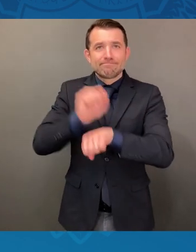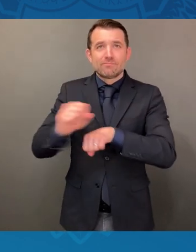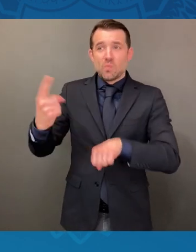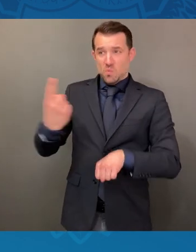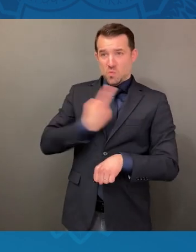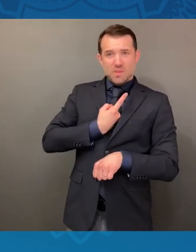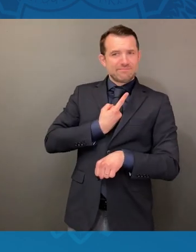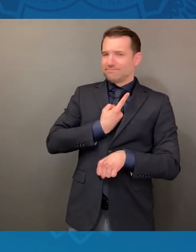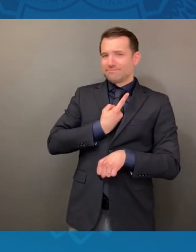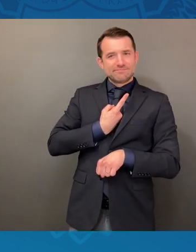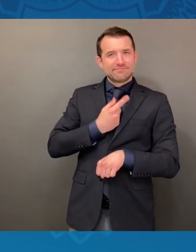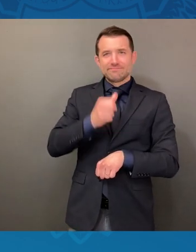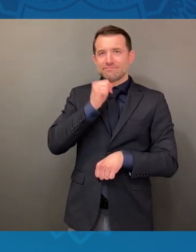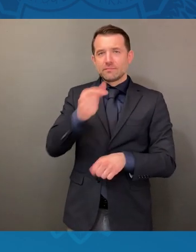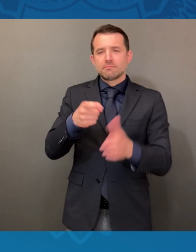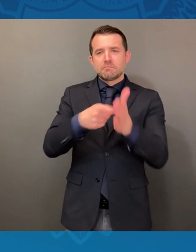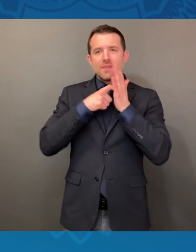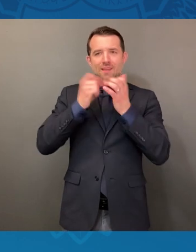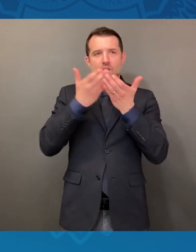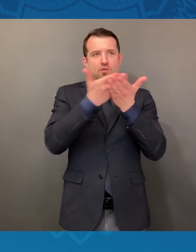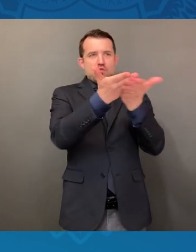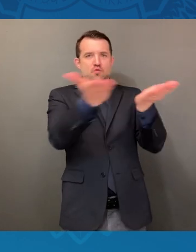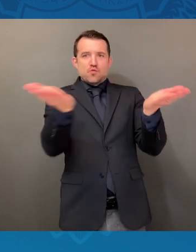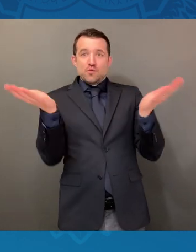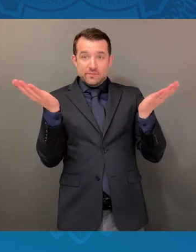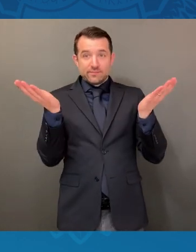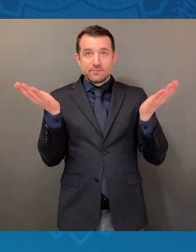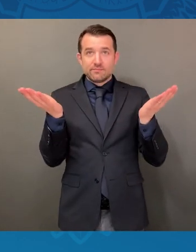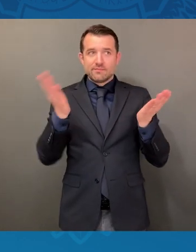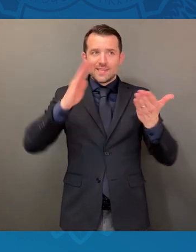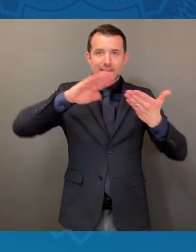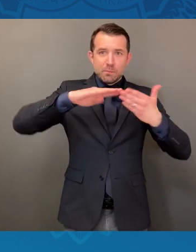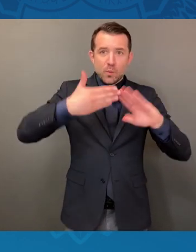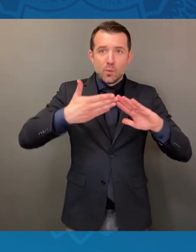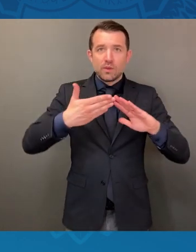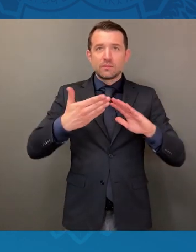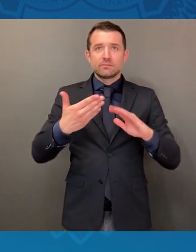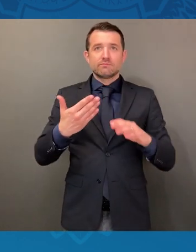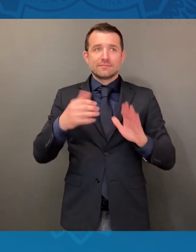In the community, in local government and state government creating the foundation